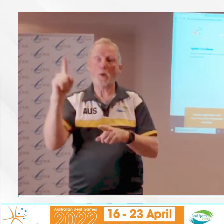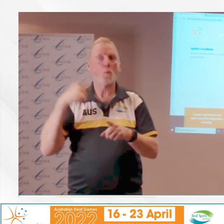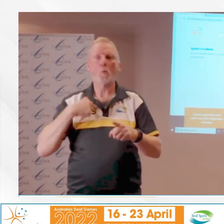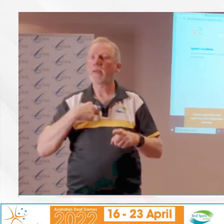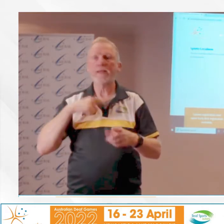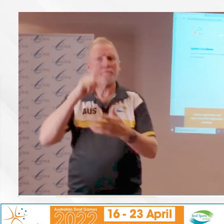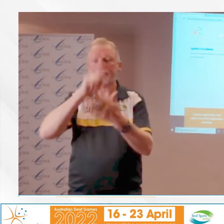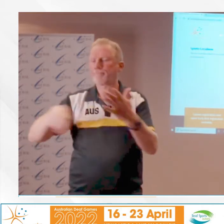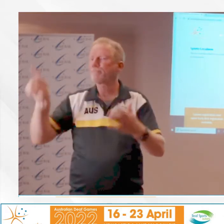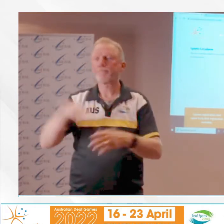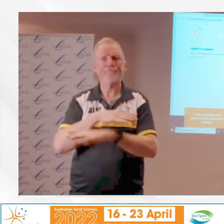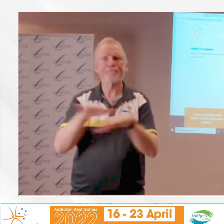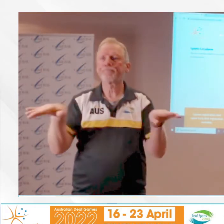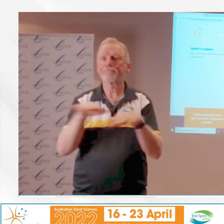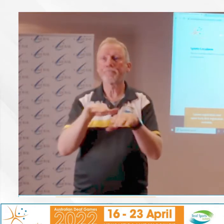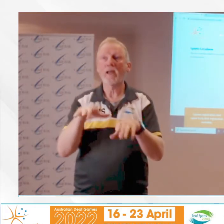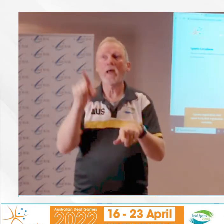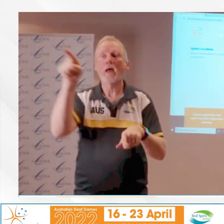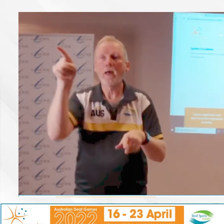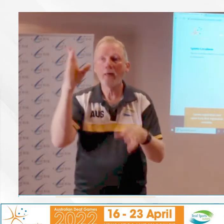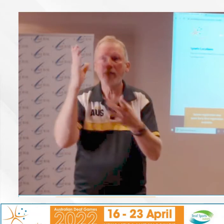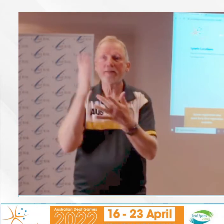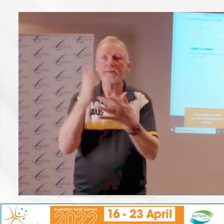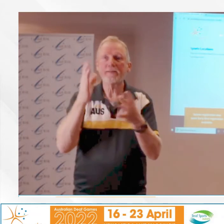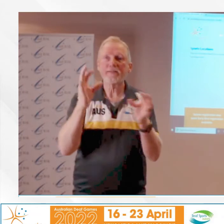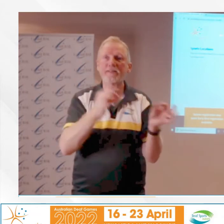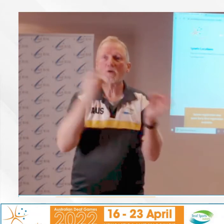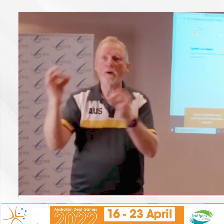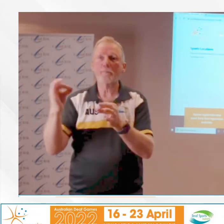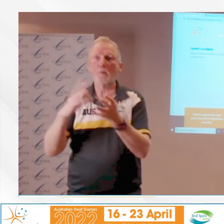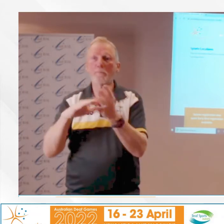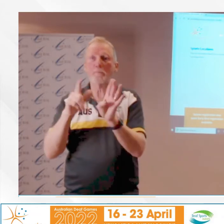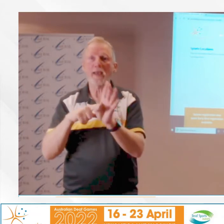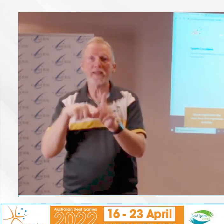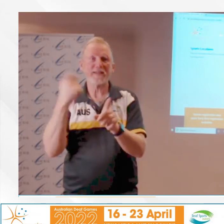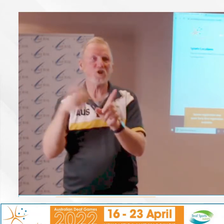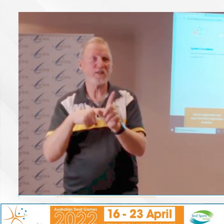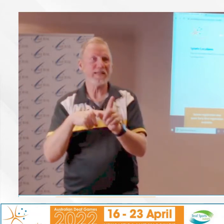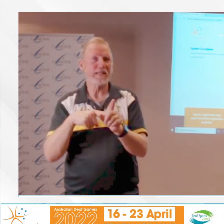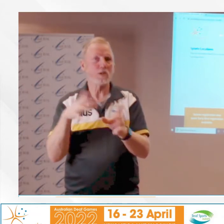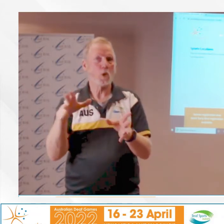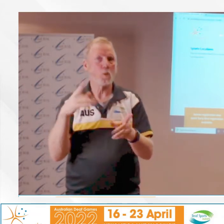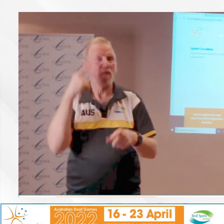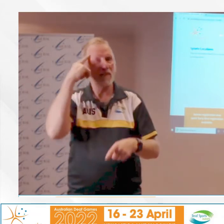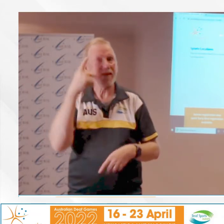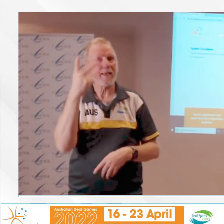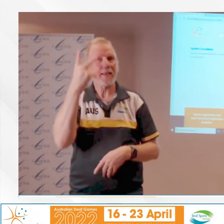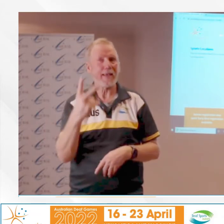december 2021 we made the decision that it wouldn't go ahead it's been moved to may next year